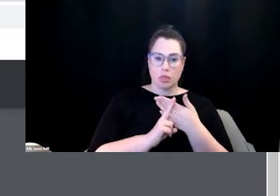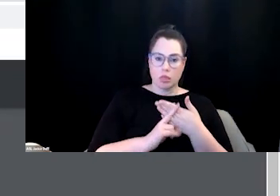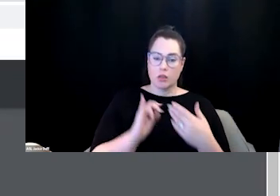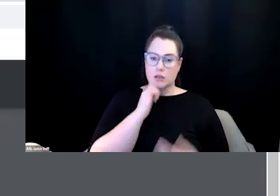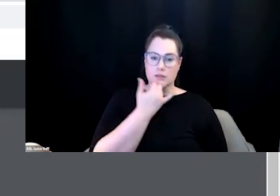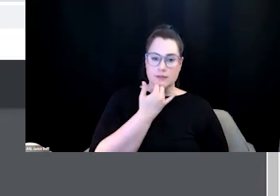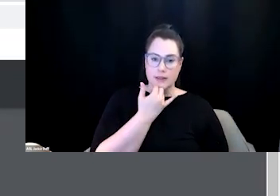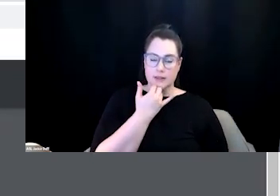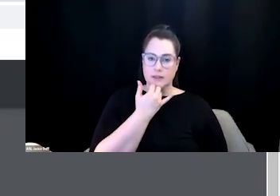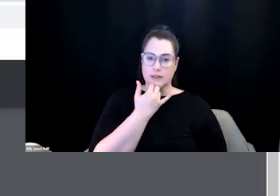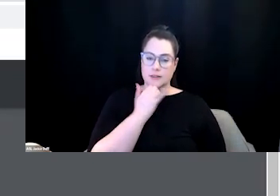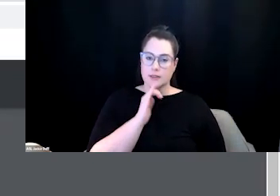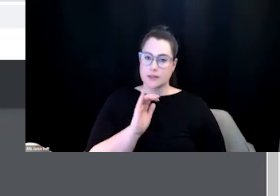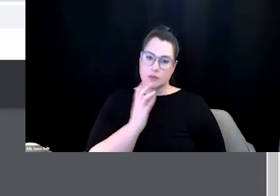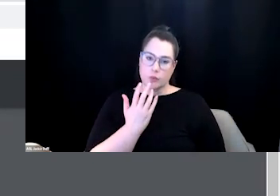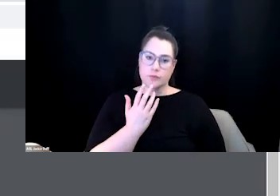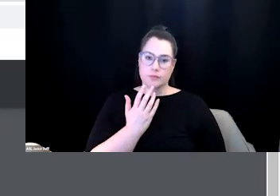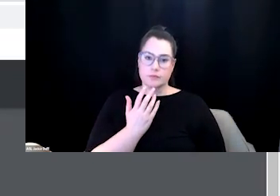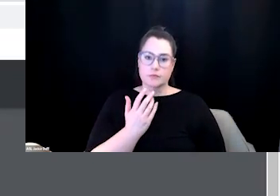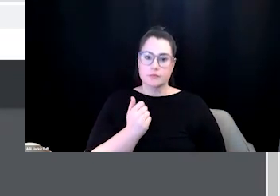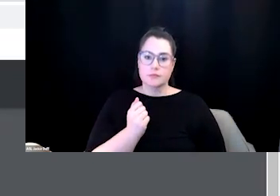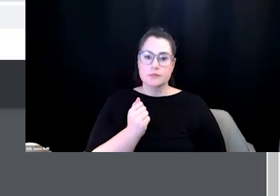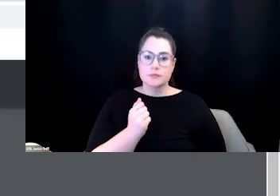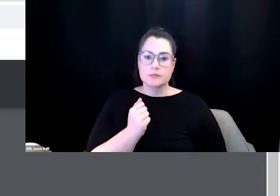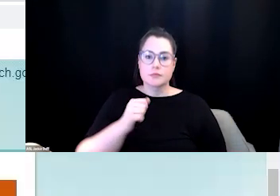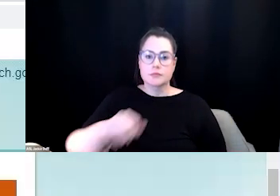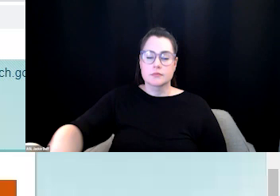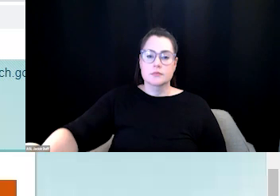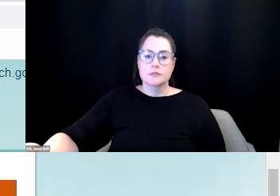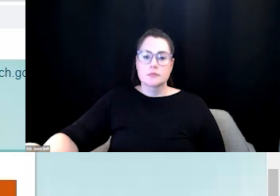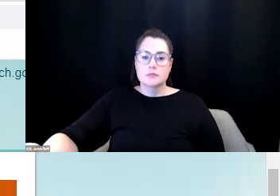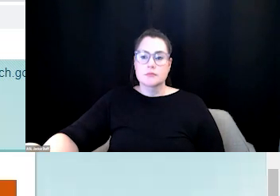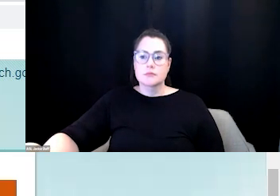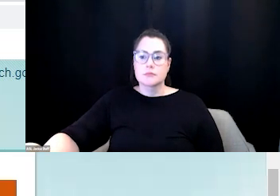I would say if you find that it's not trimming the blank documents,